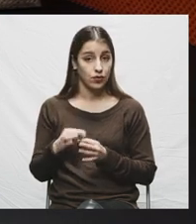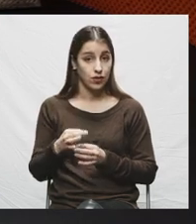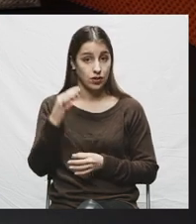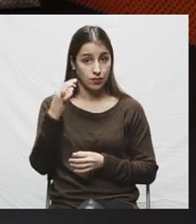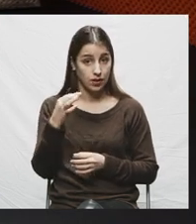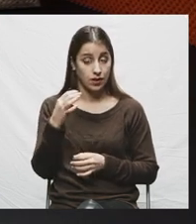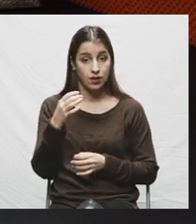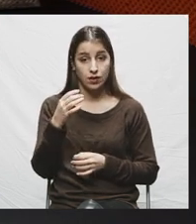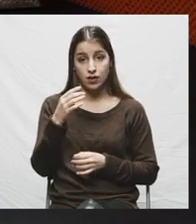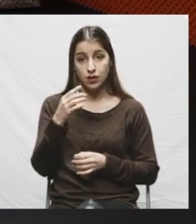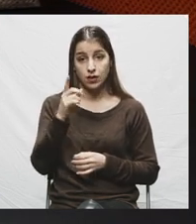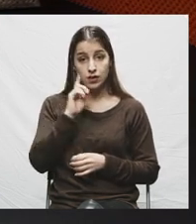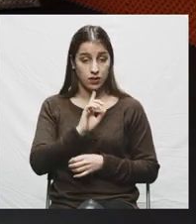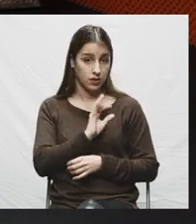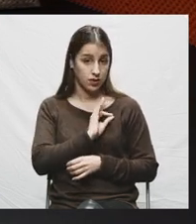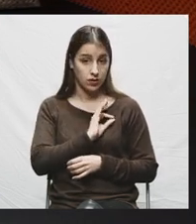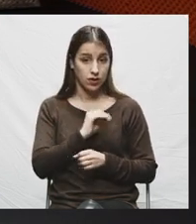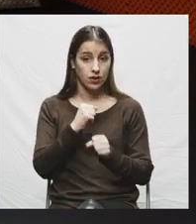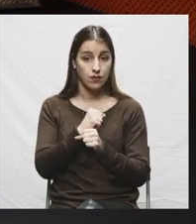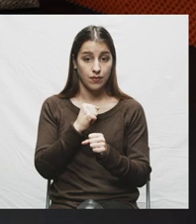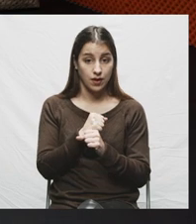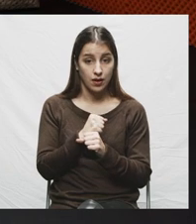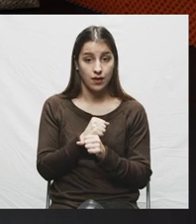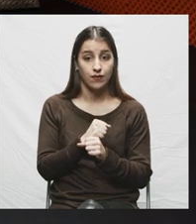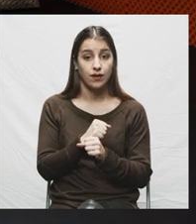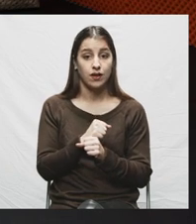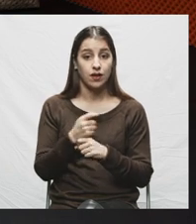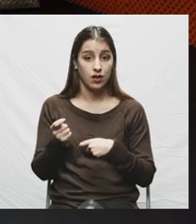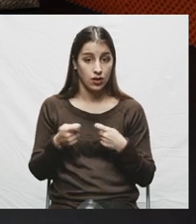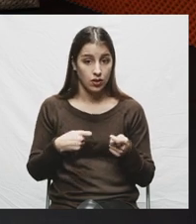Fortunately, a woman working at the store, Marjorie, who became my American mother,